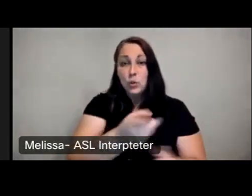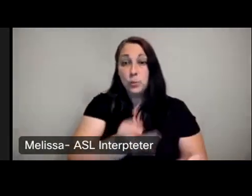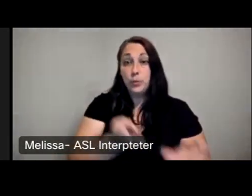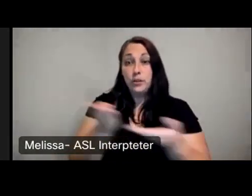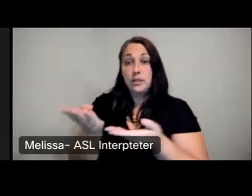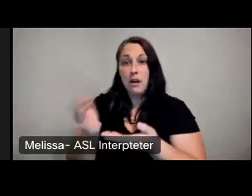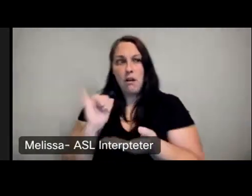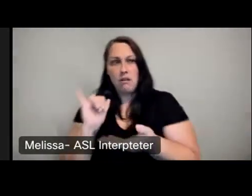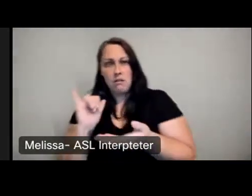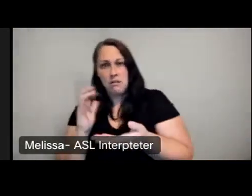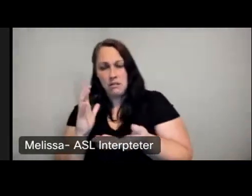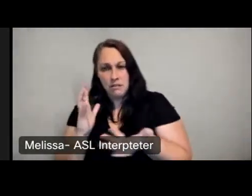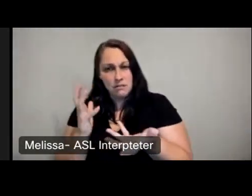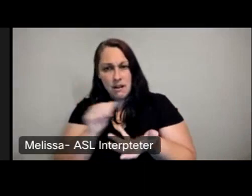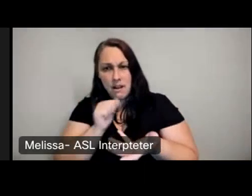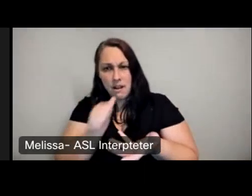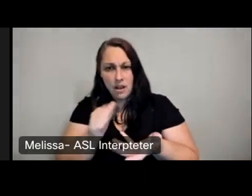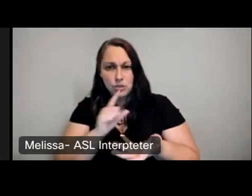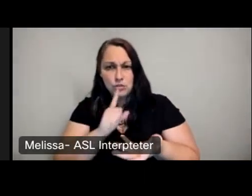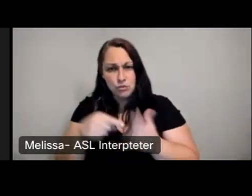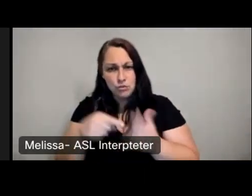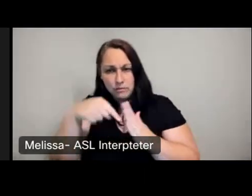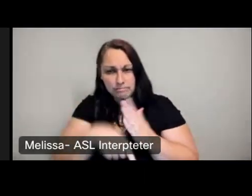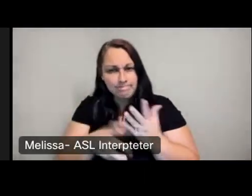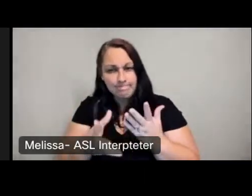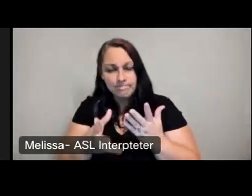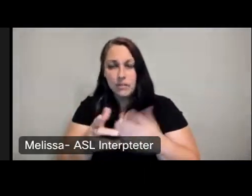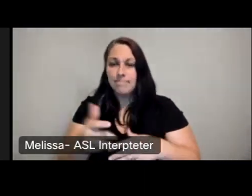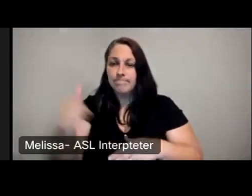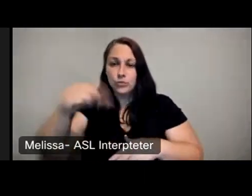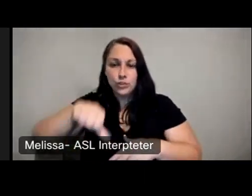reject it and then there's no back and forth and so I'm just looking for a way to if we can